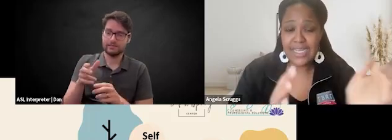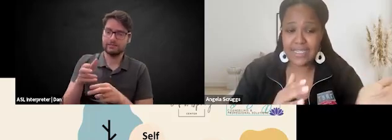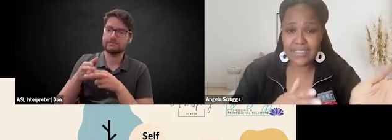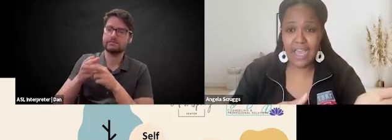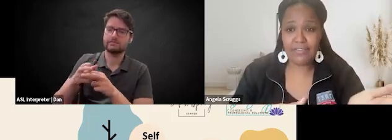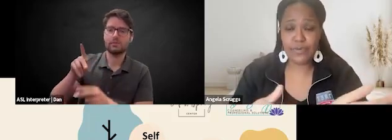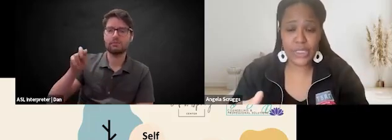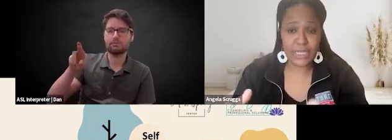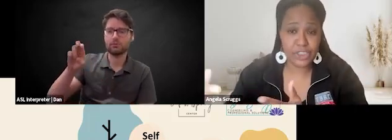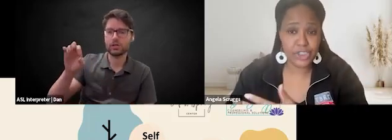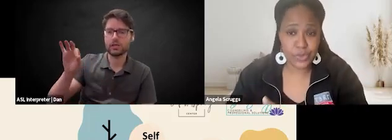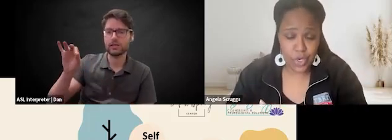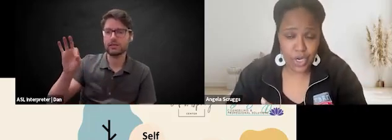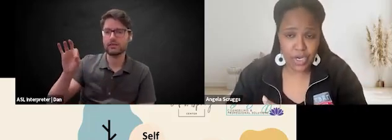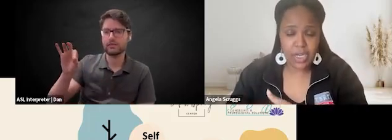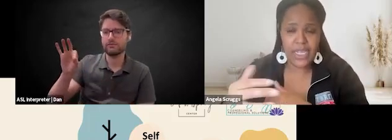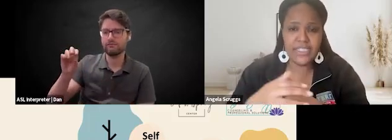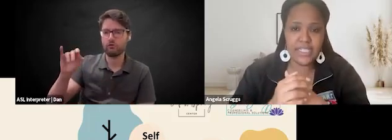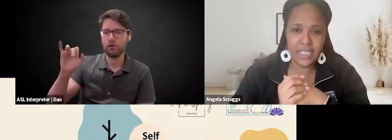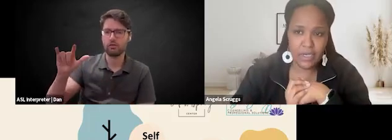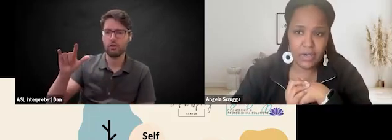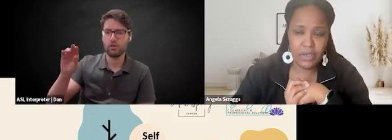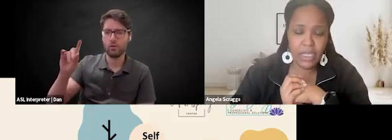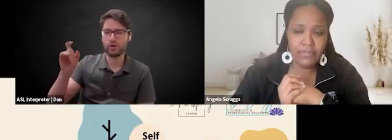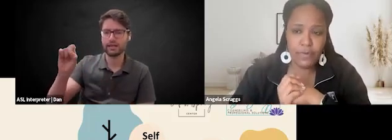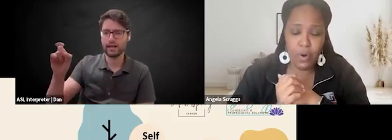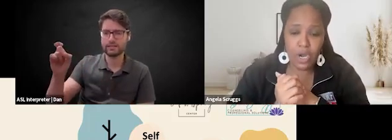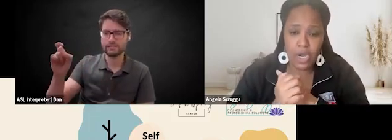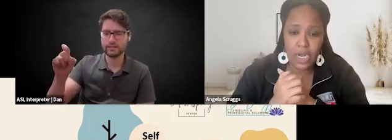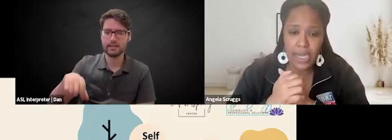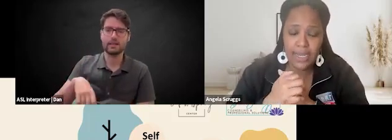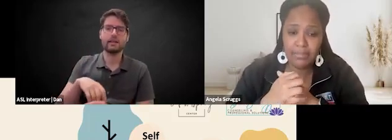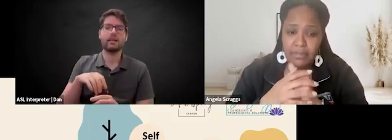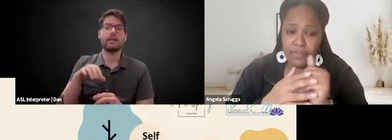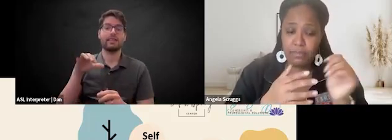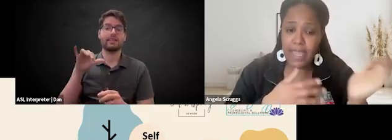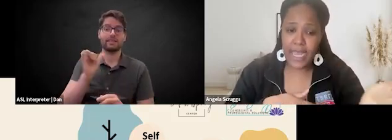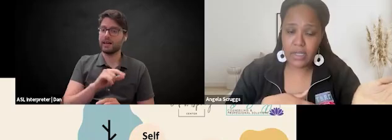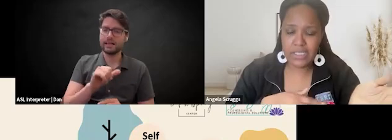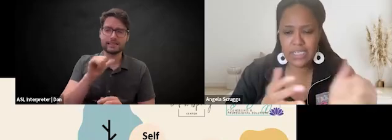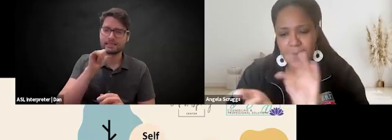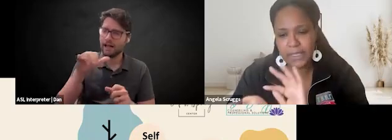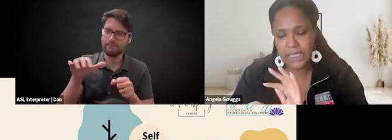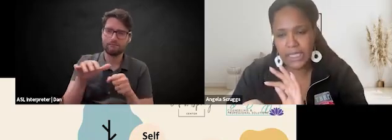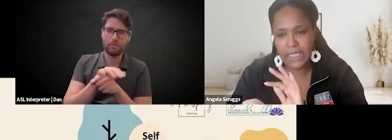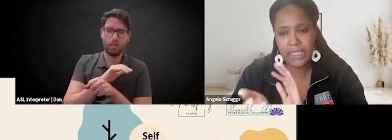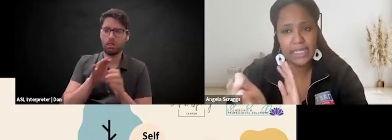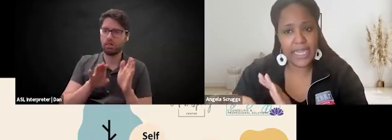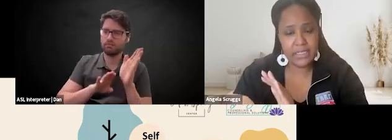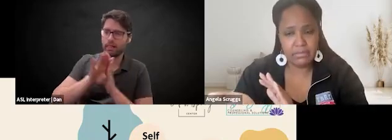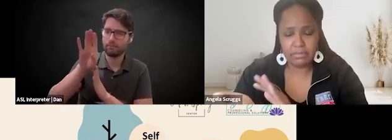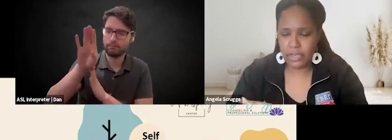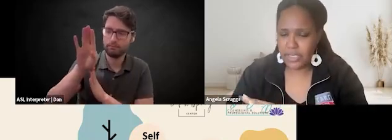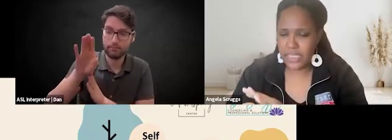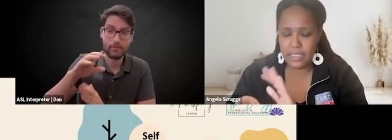it does not fully mature until for, um... for males typically late 30--